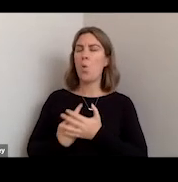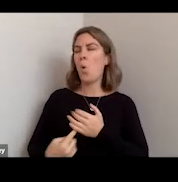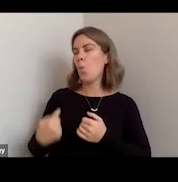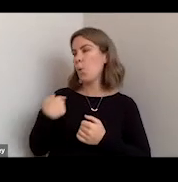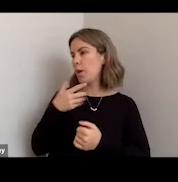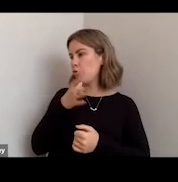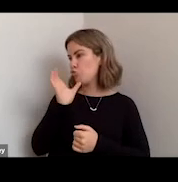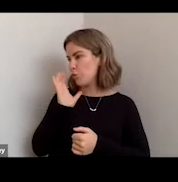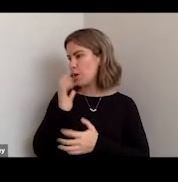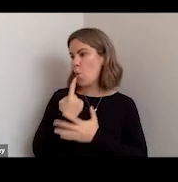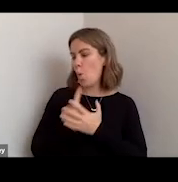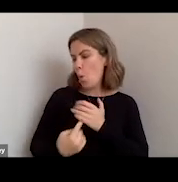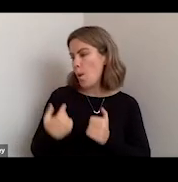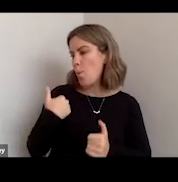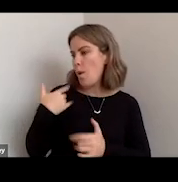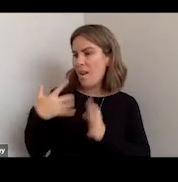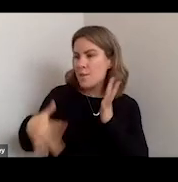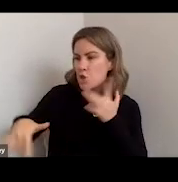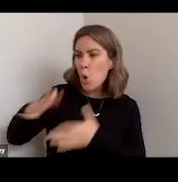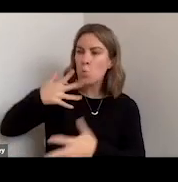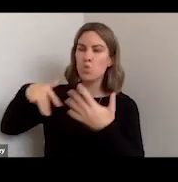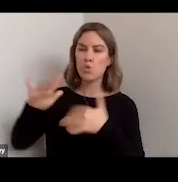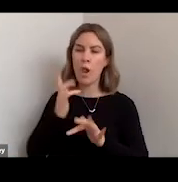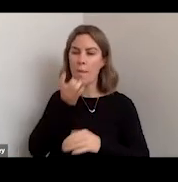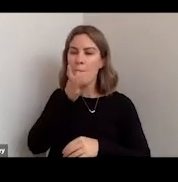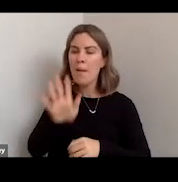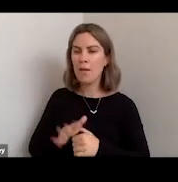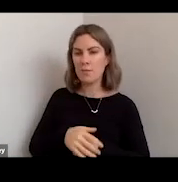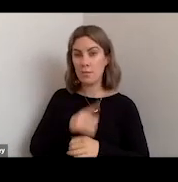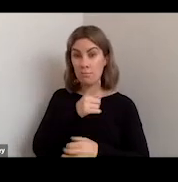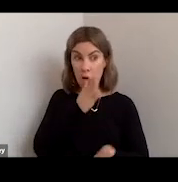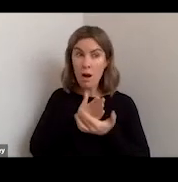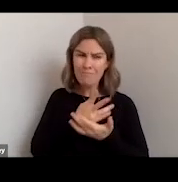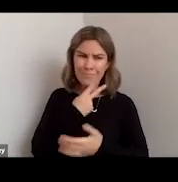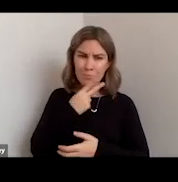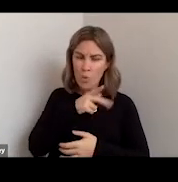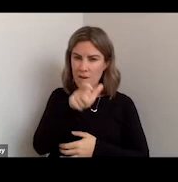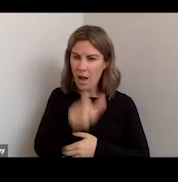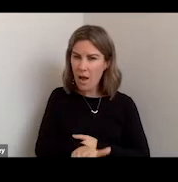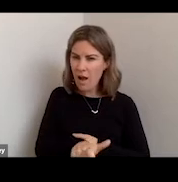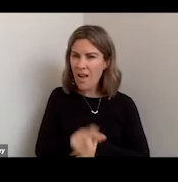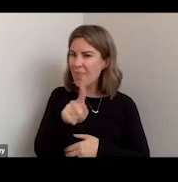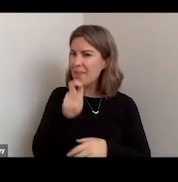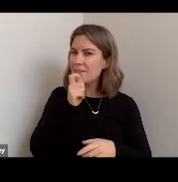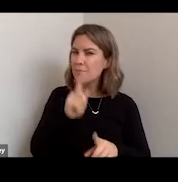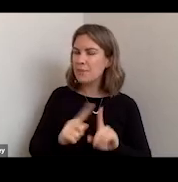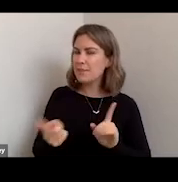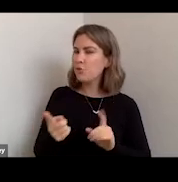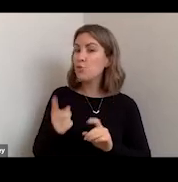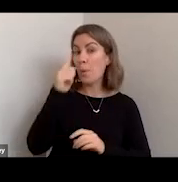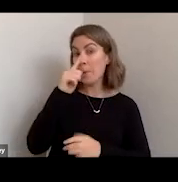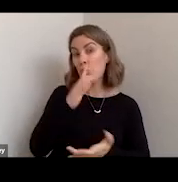times I drink."